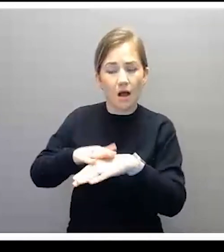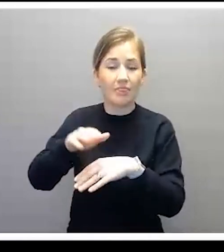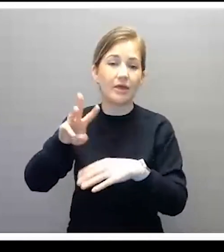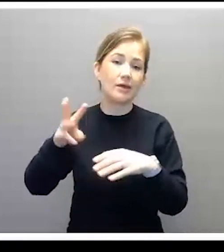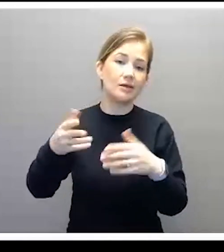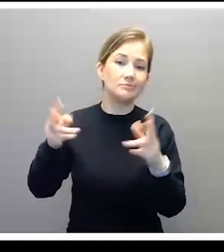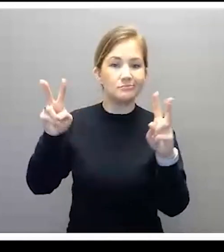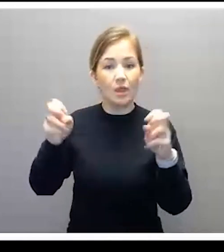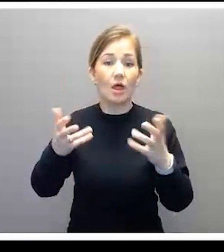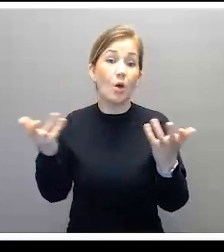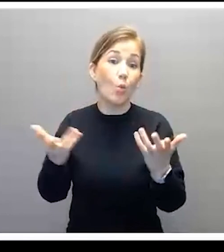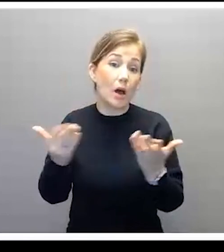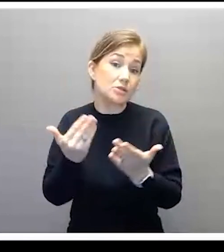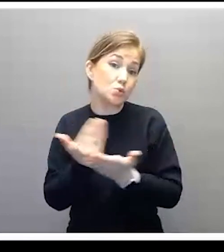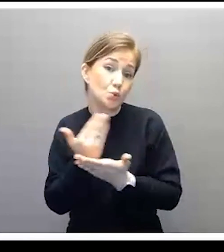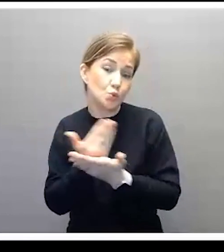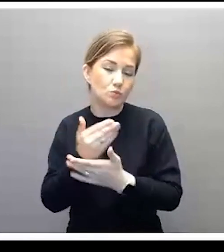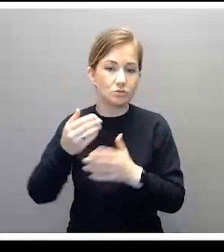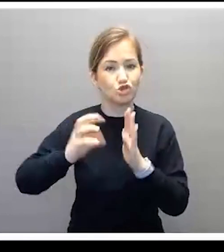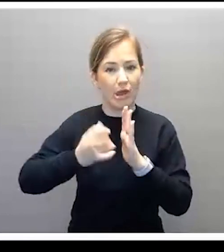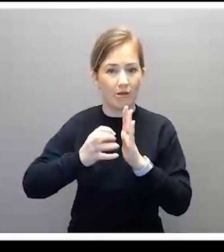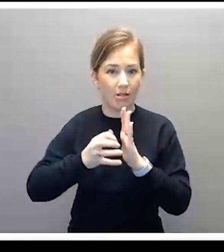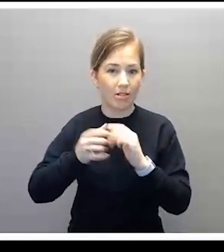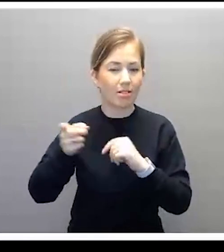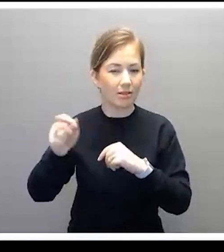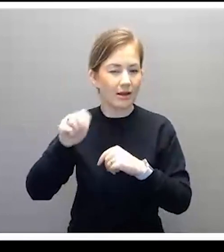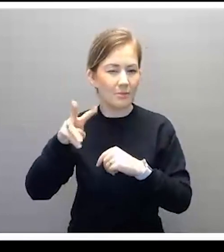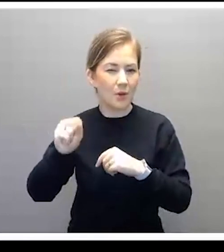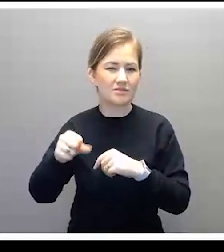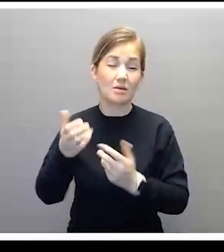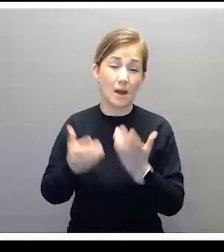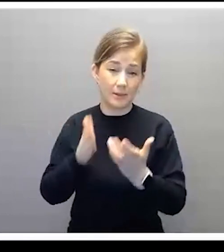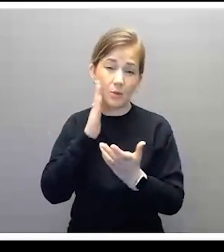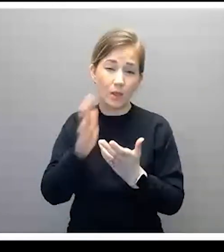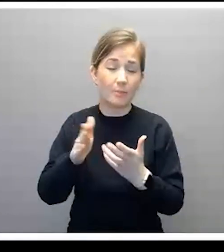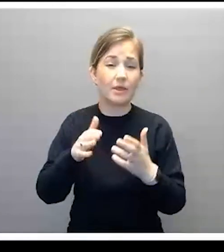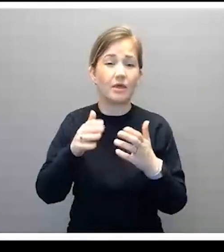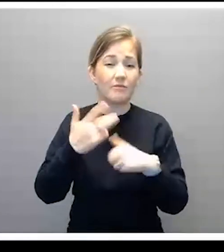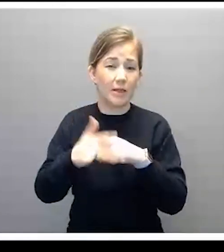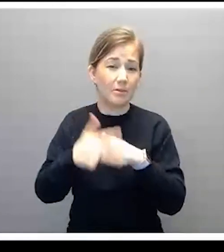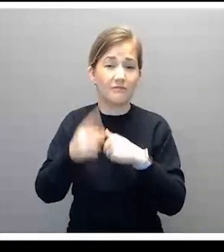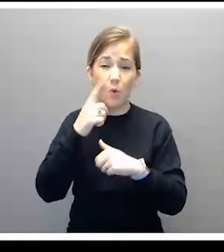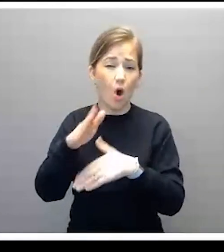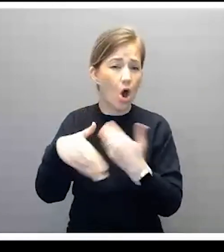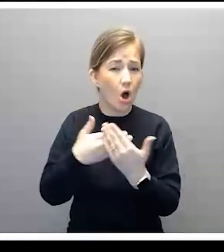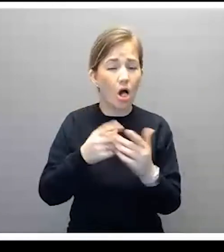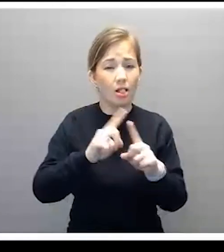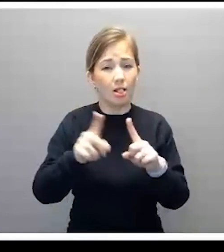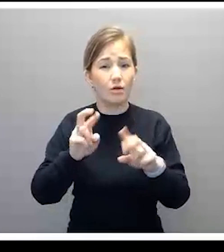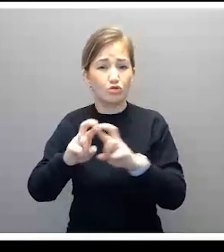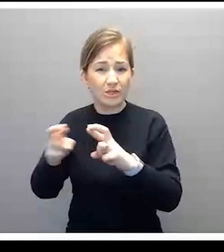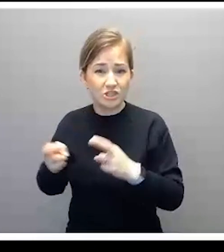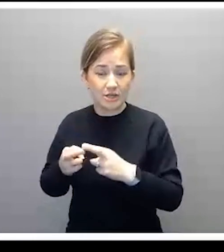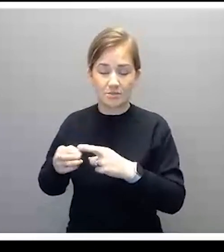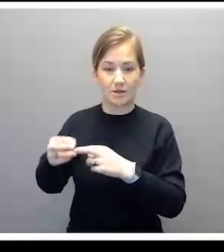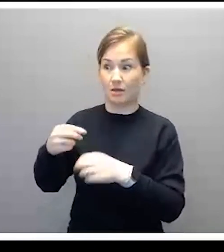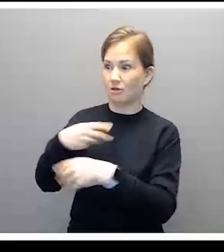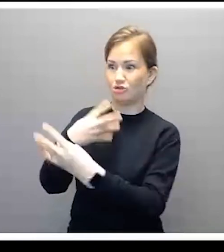that we have on AWS as soon as it's out and available. It will be broadly available across all commercial regions, when it comes out.